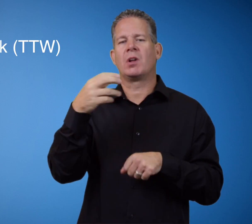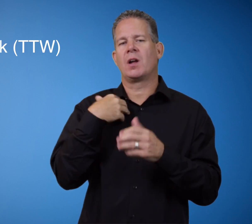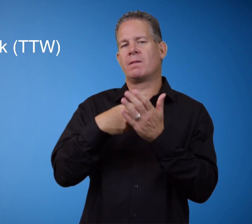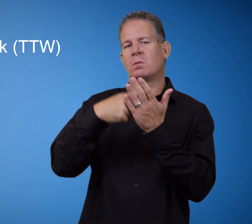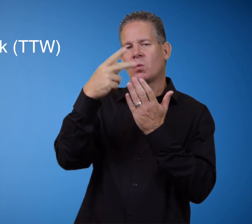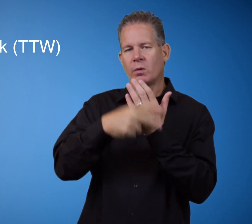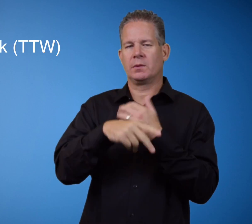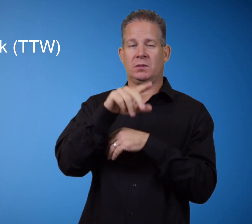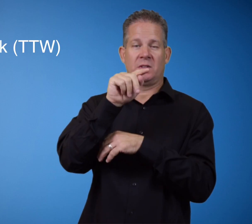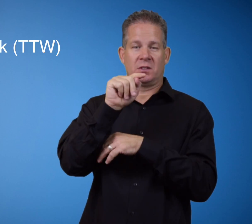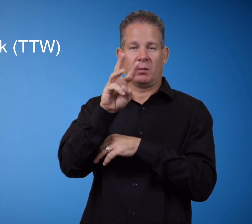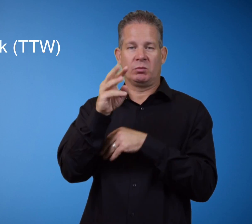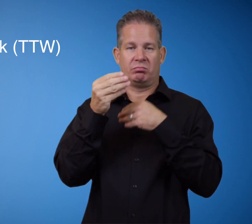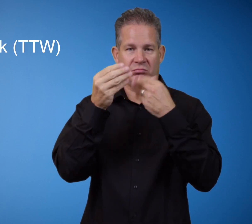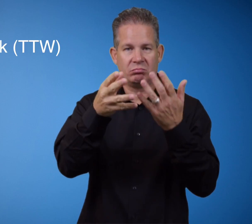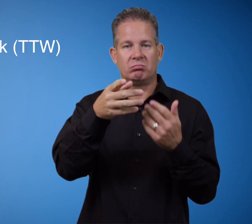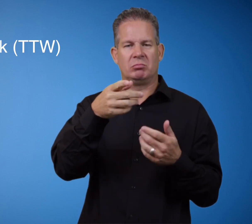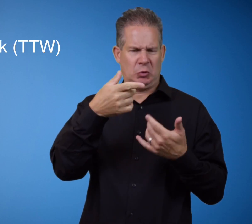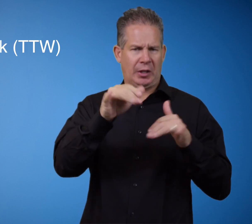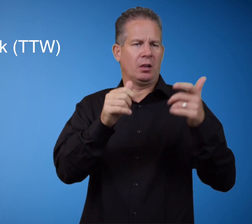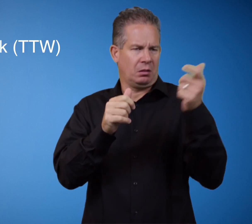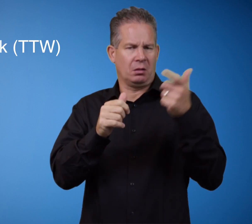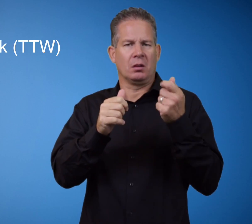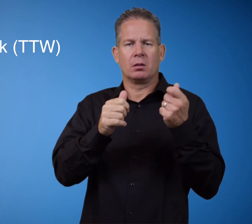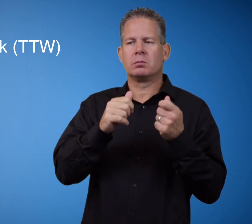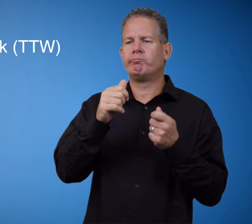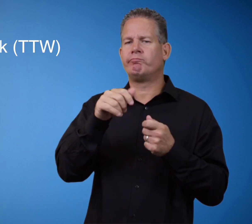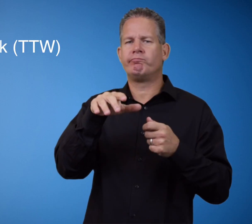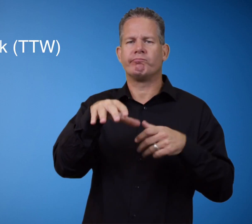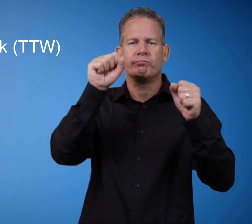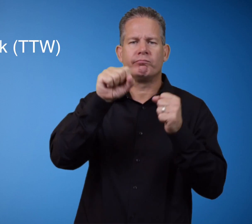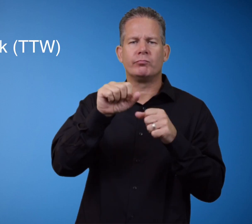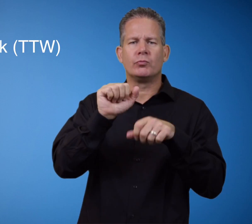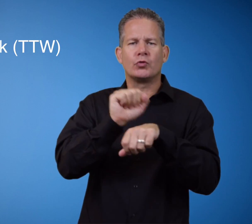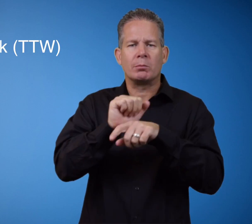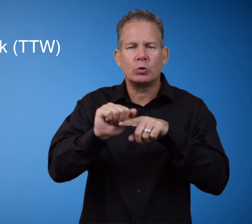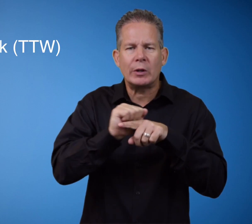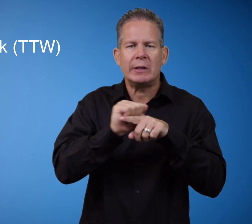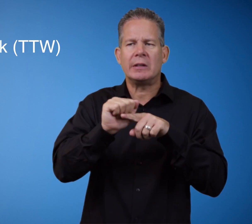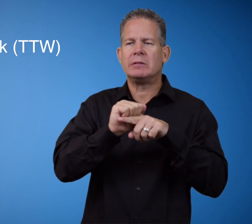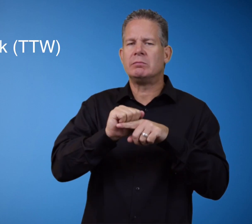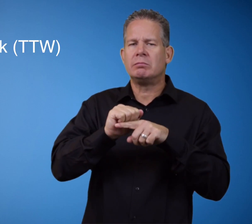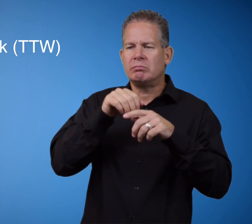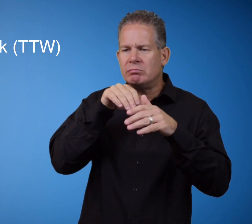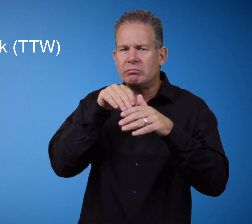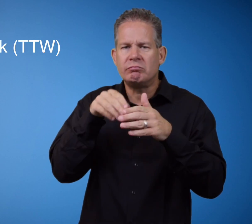Ticket to work means that you can still receive these benefits while getting job training